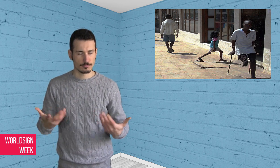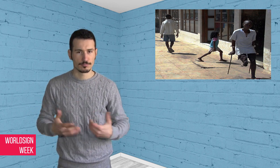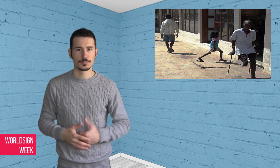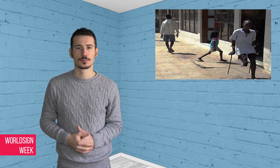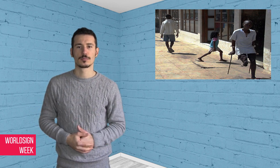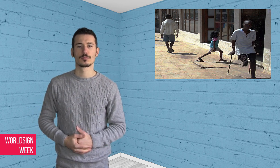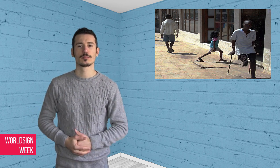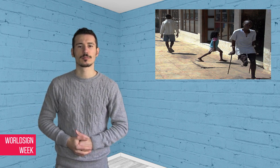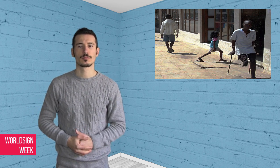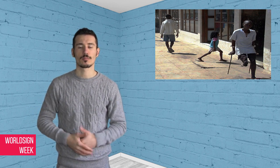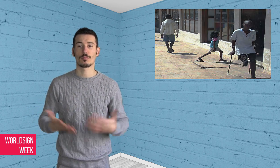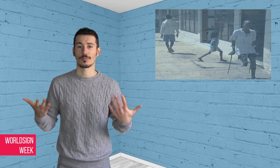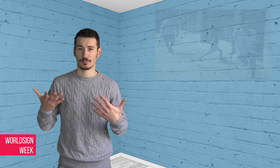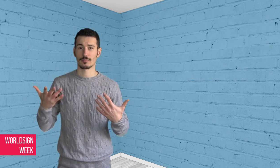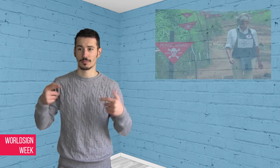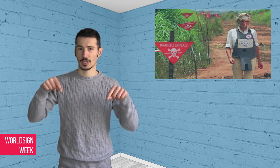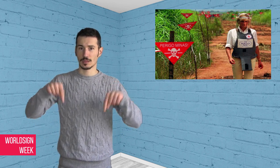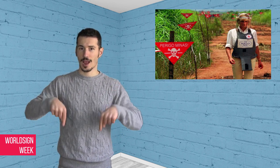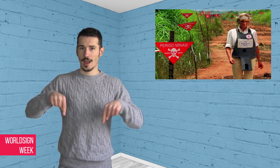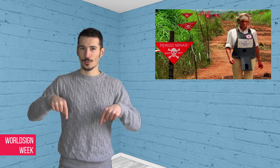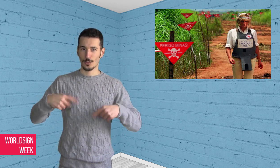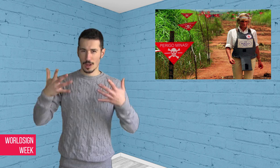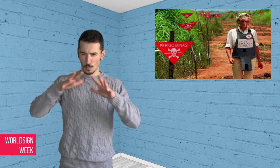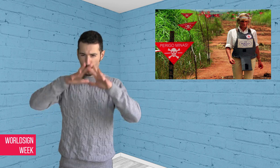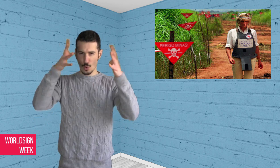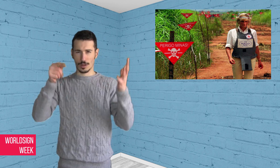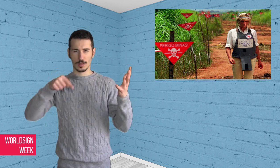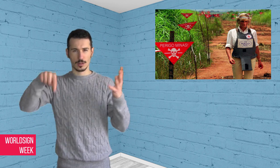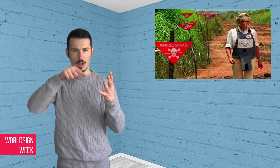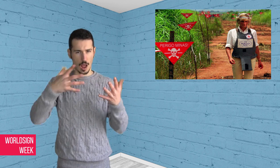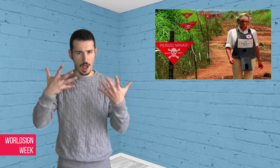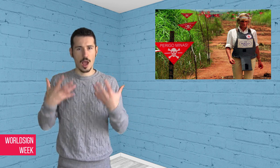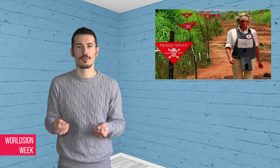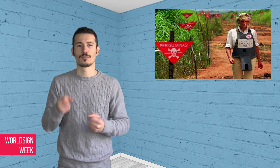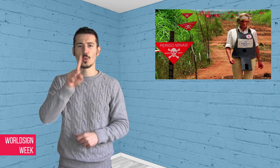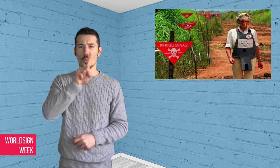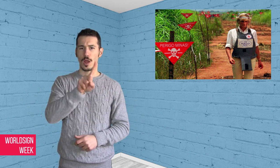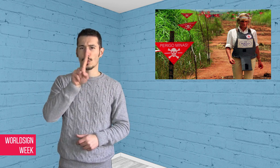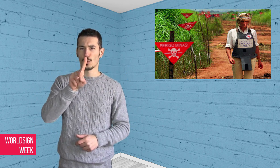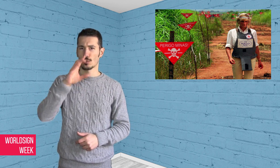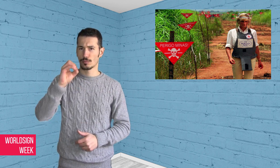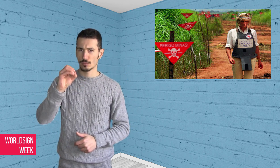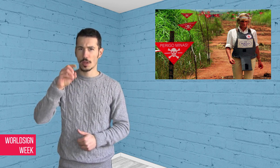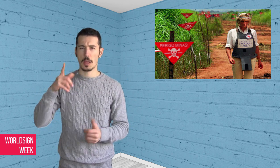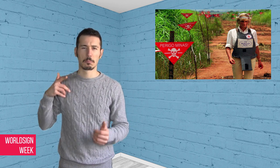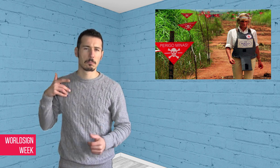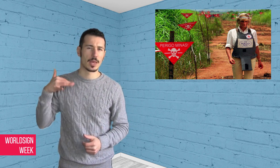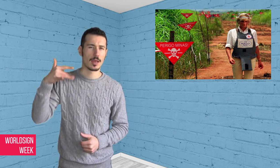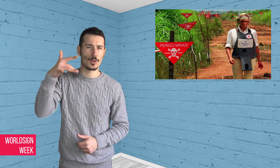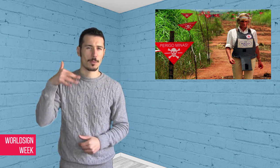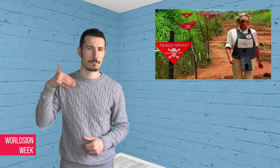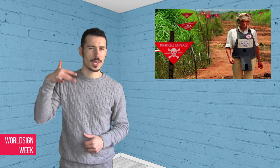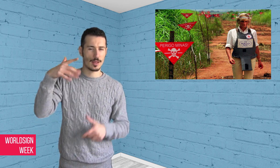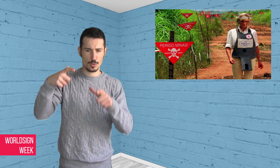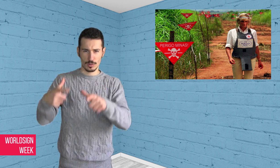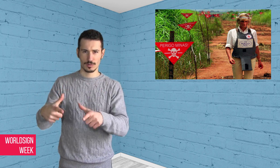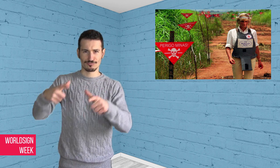One of the major issues is that it is cheap to manufacture landmines compared to the